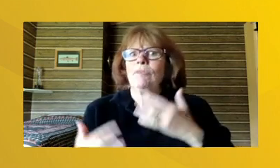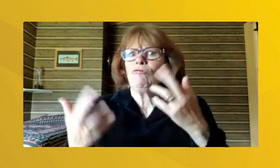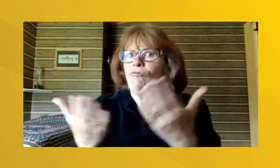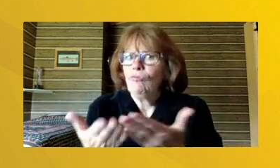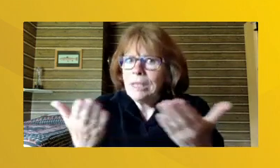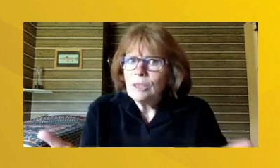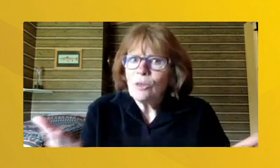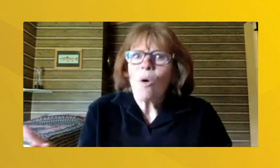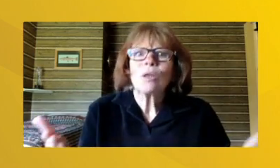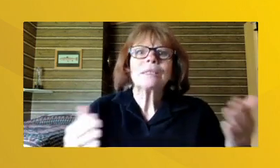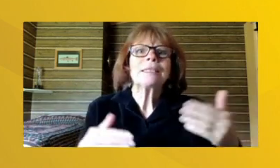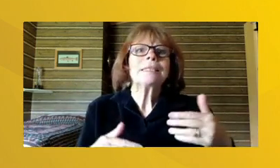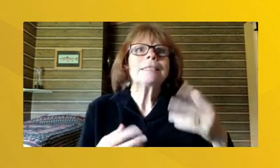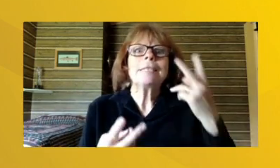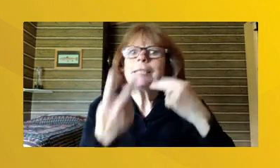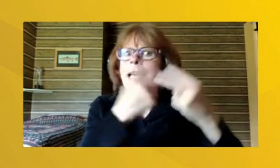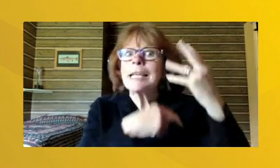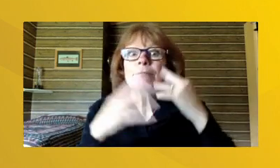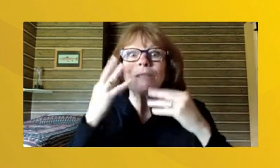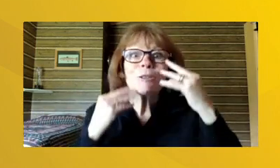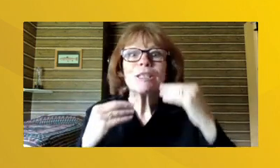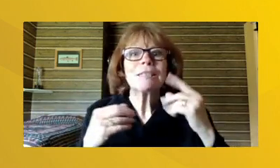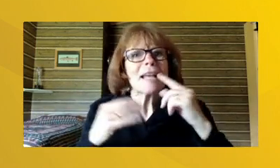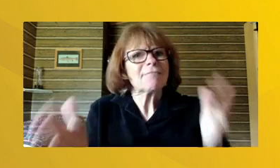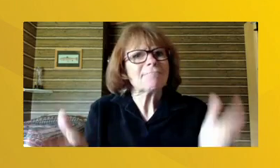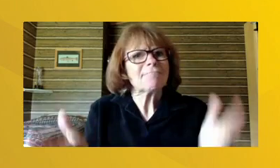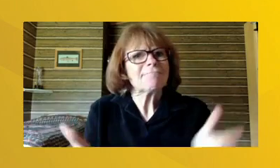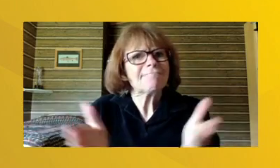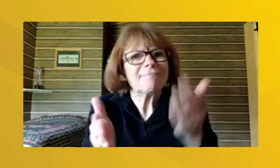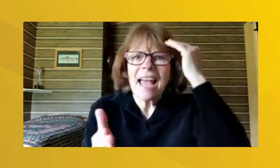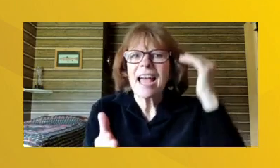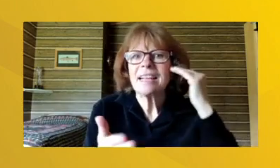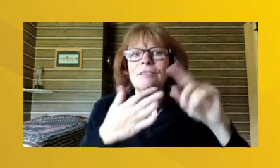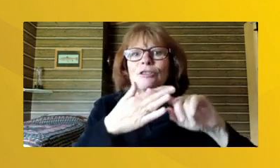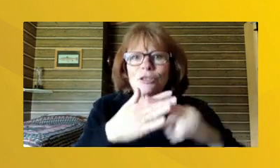Head Start community through activities and materials that span disciplines to create